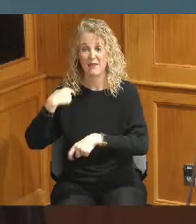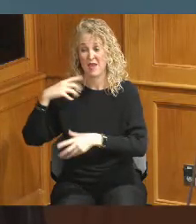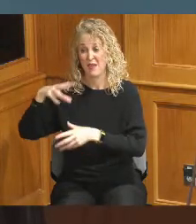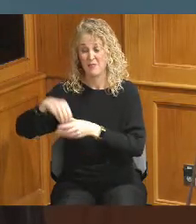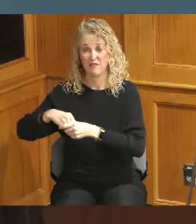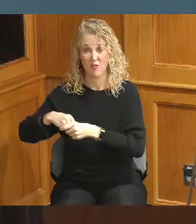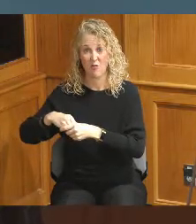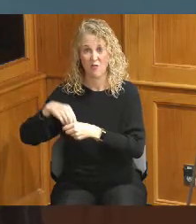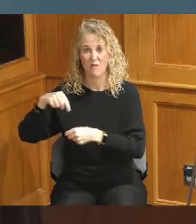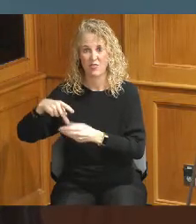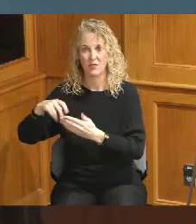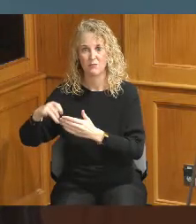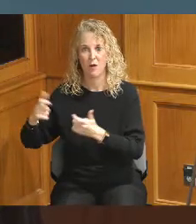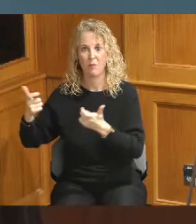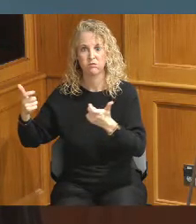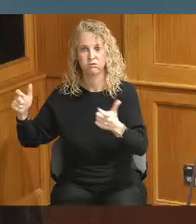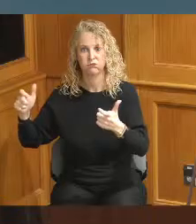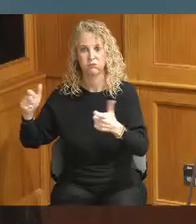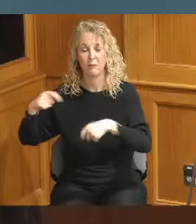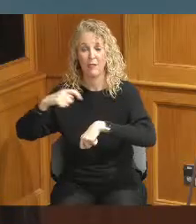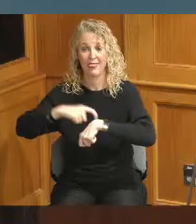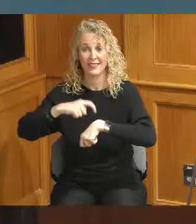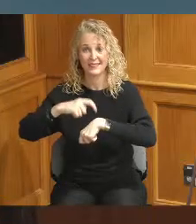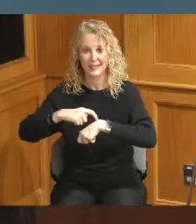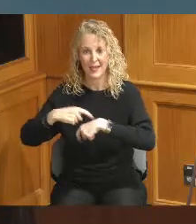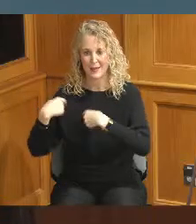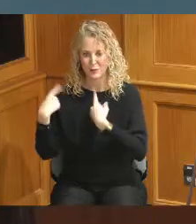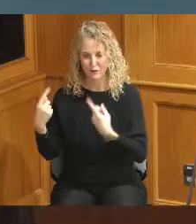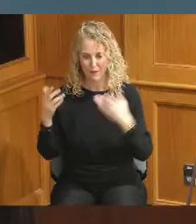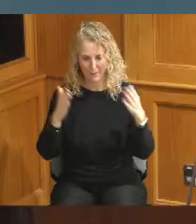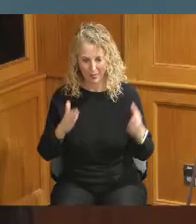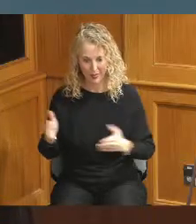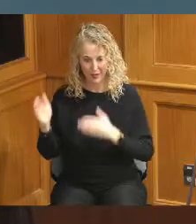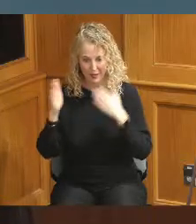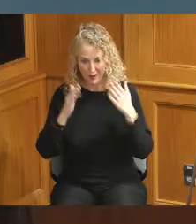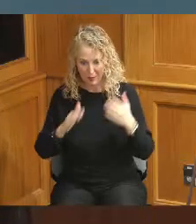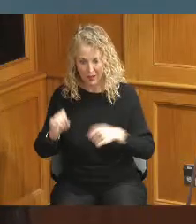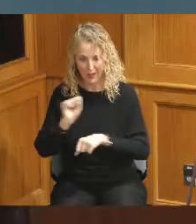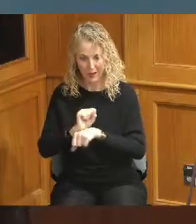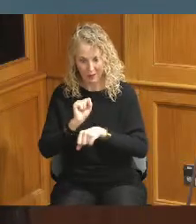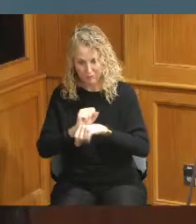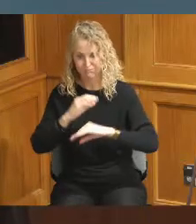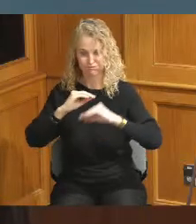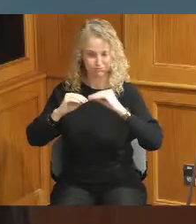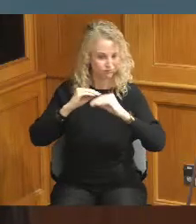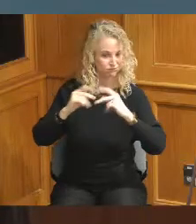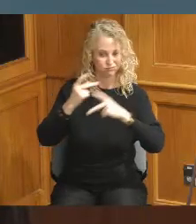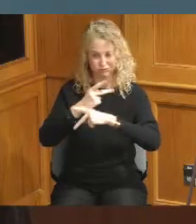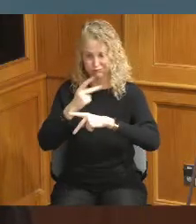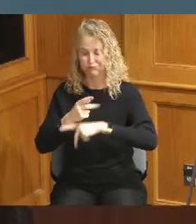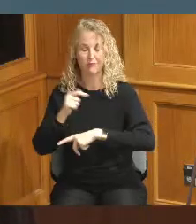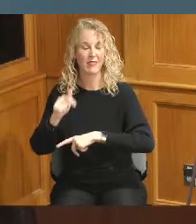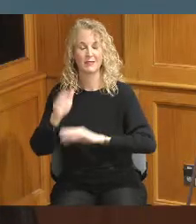and the time that has been put into planning out and making sure this is a tremendous facility for